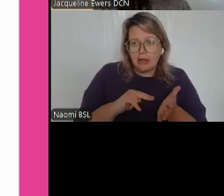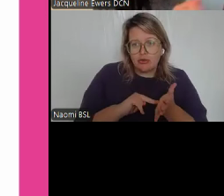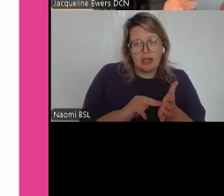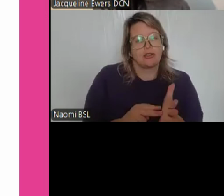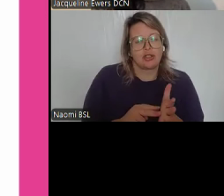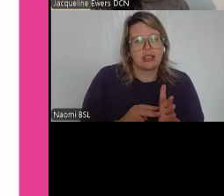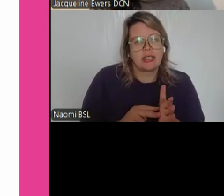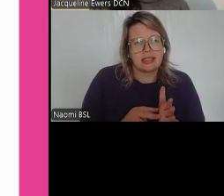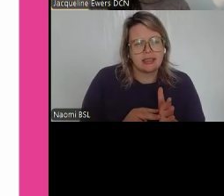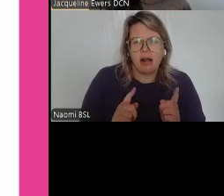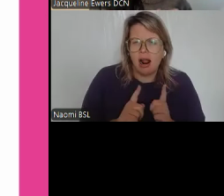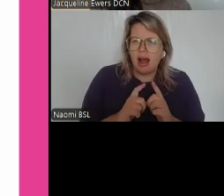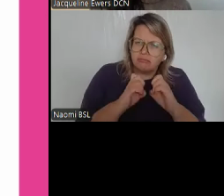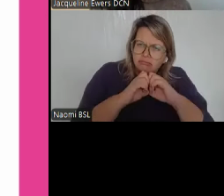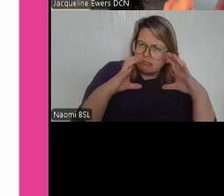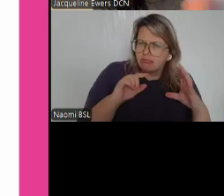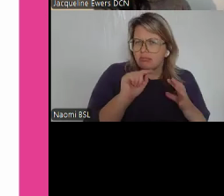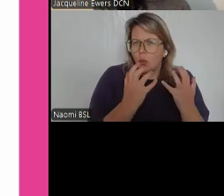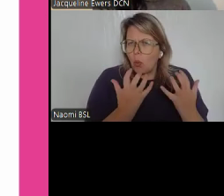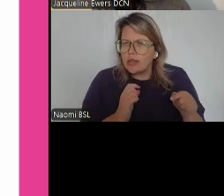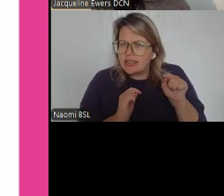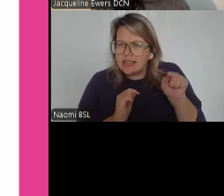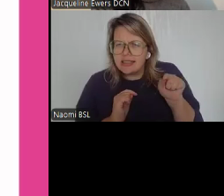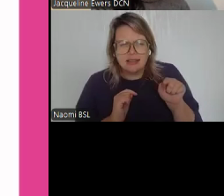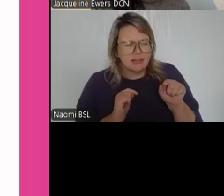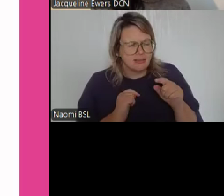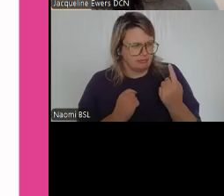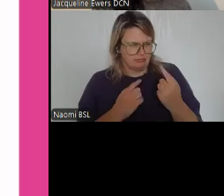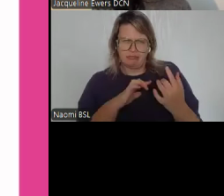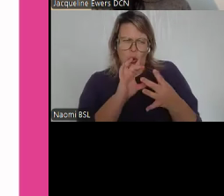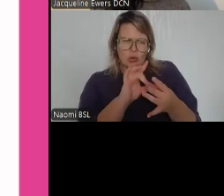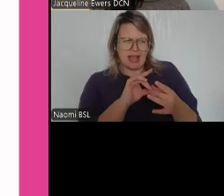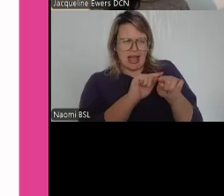Having an understanding of who you want to talk to, what you want them to do,